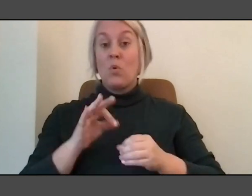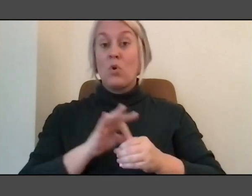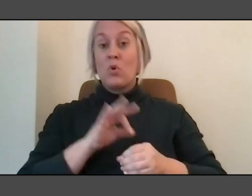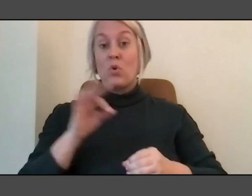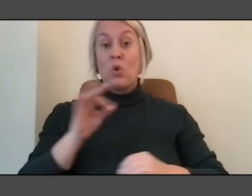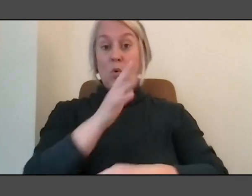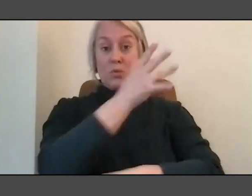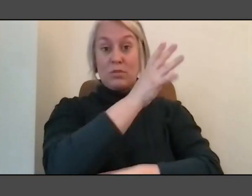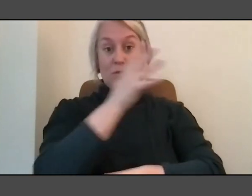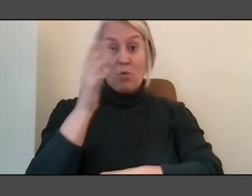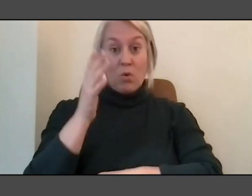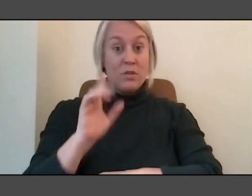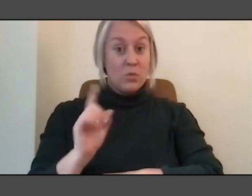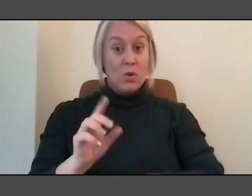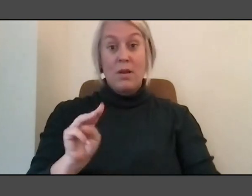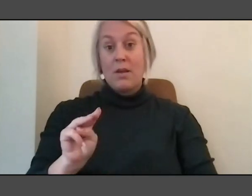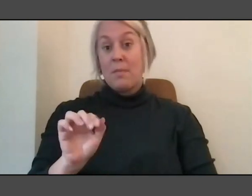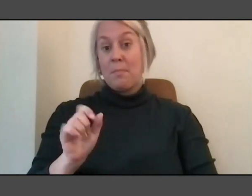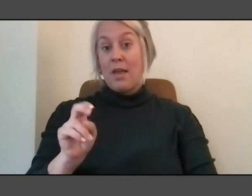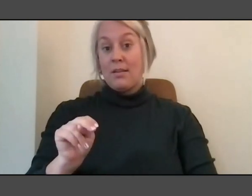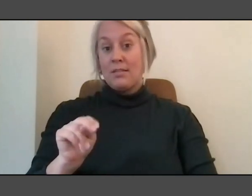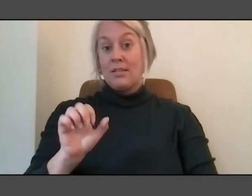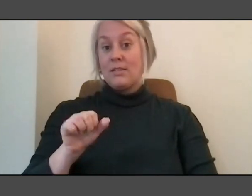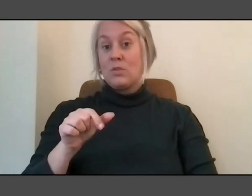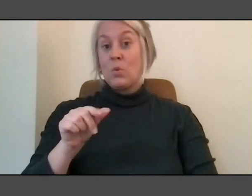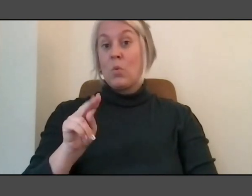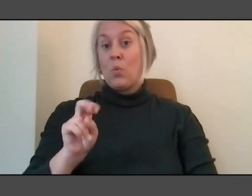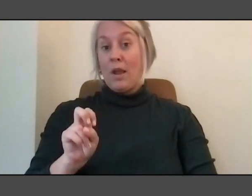You go online to whatismissing.org.